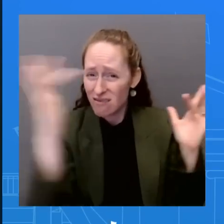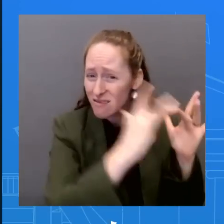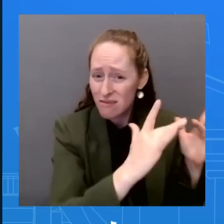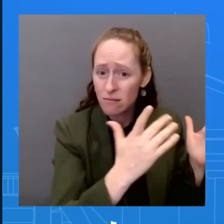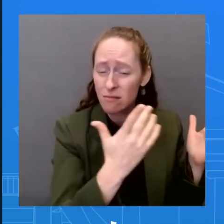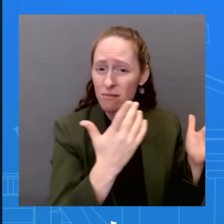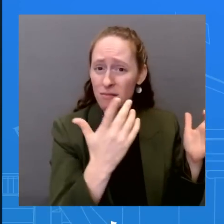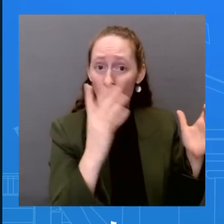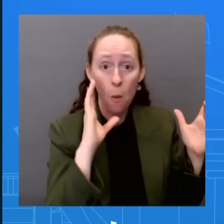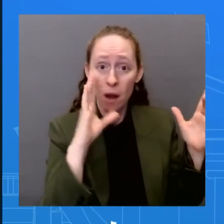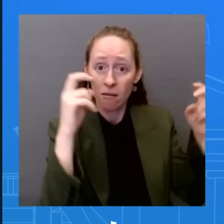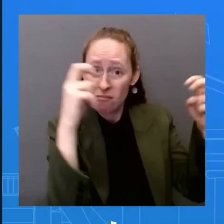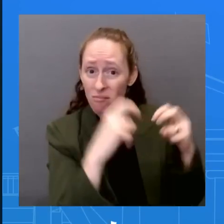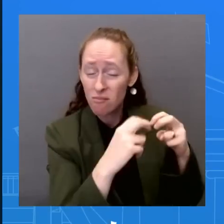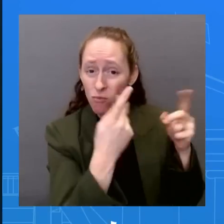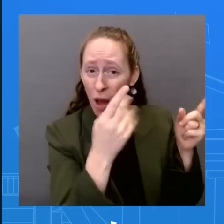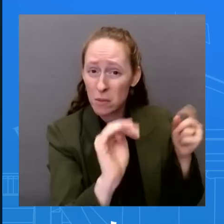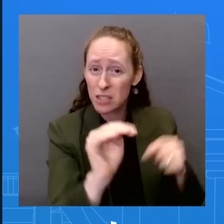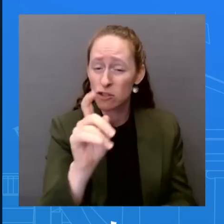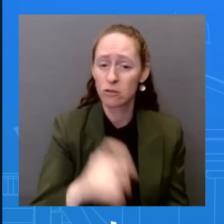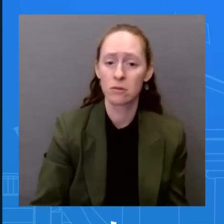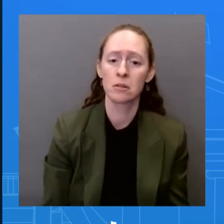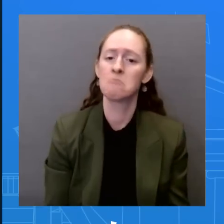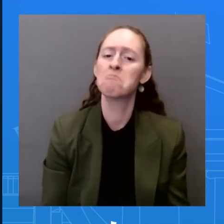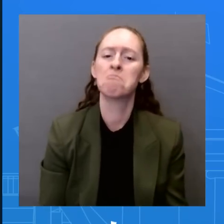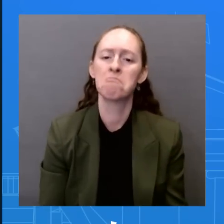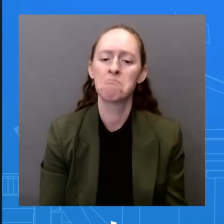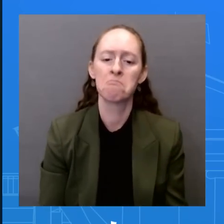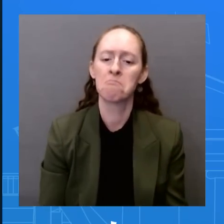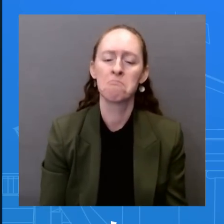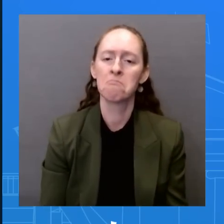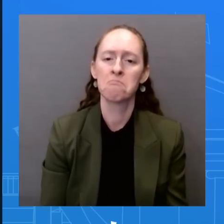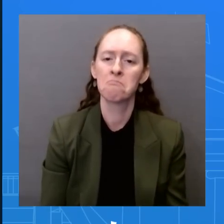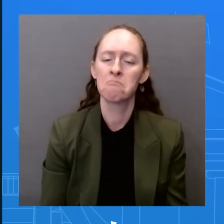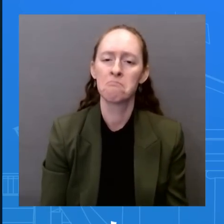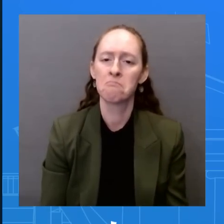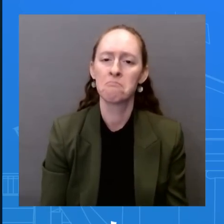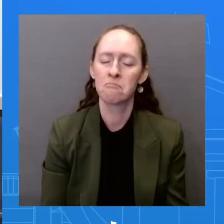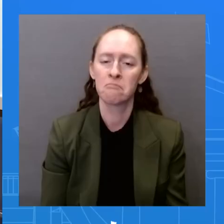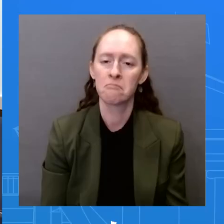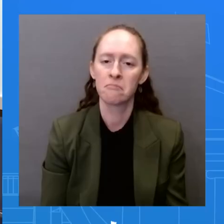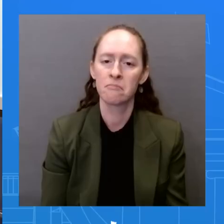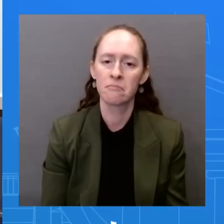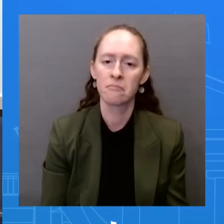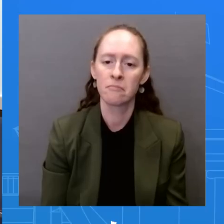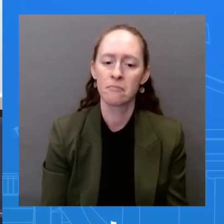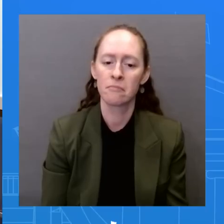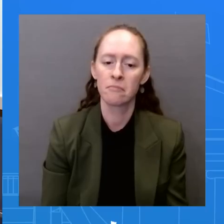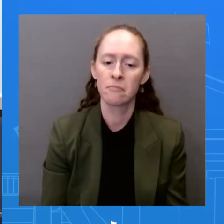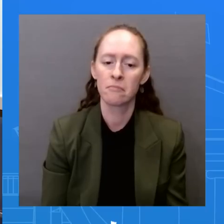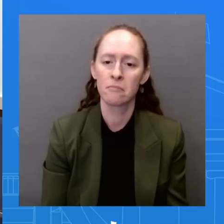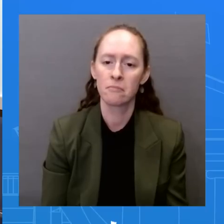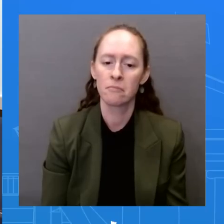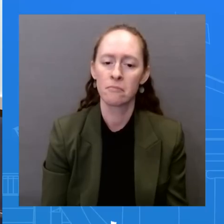The Press: Karine, the Washington Post, as you've likely seen, reported that some of the files seized at Mar-a-Lago include material on a foreign nation's nuclear capabilities. (A reporter sneezes.)